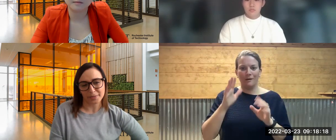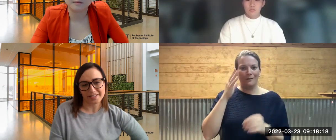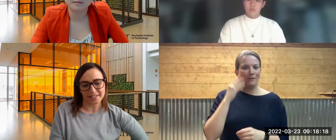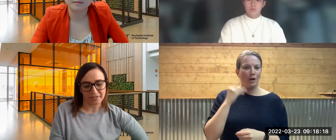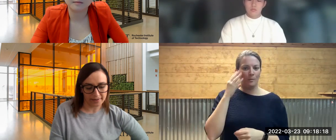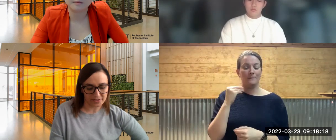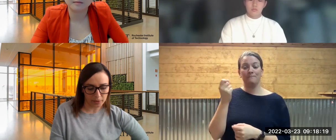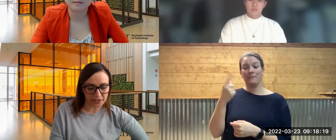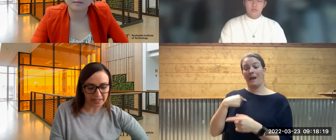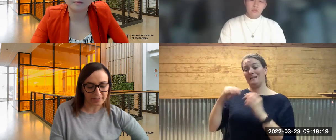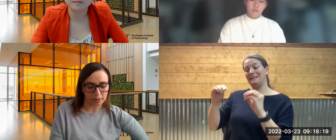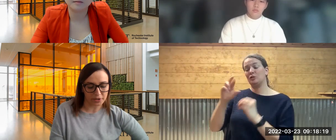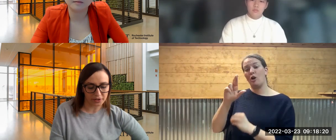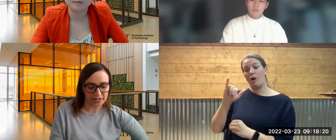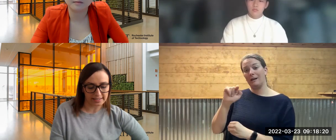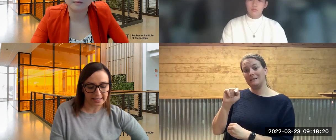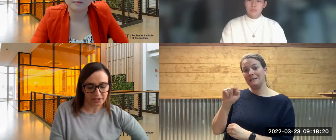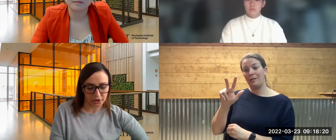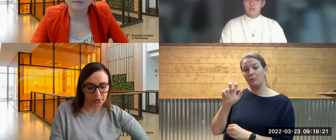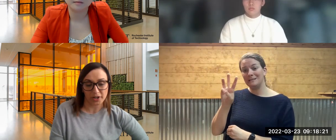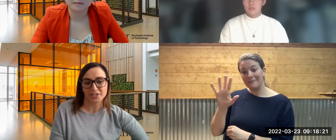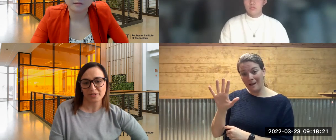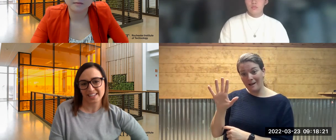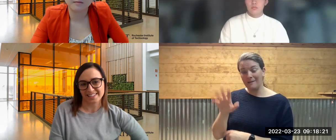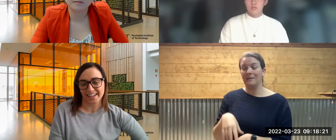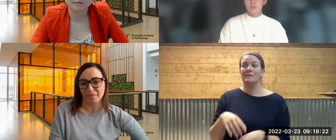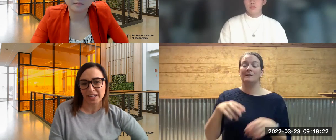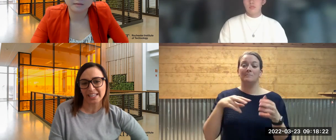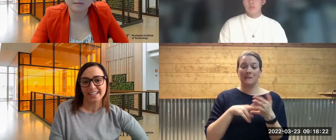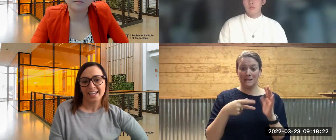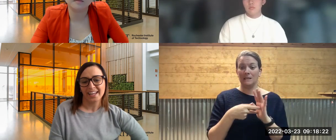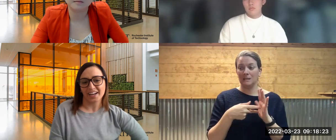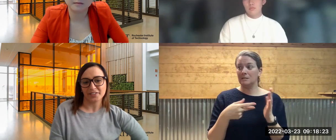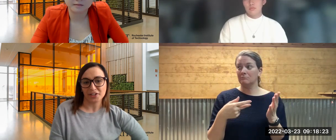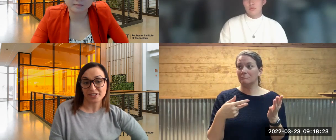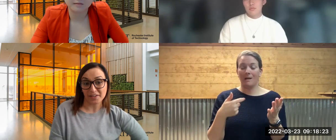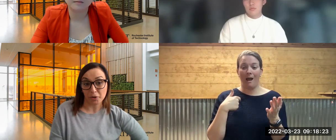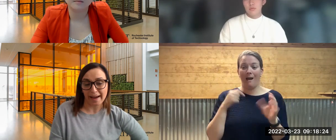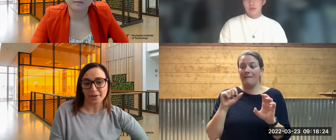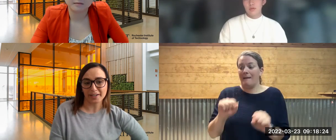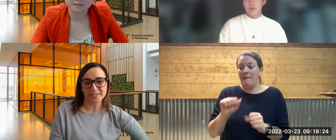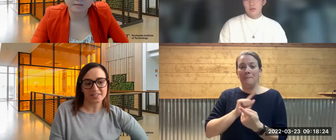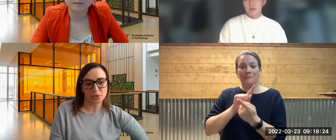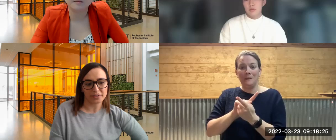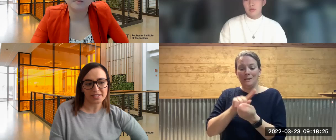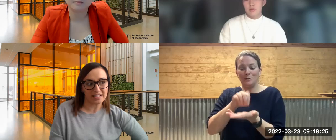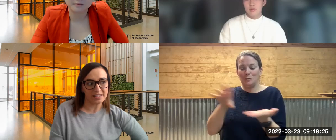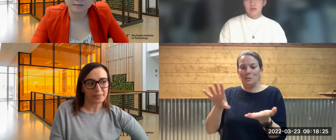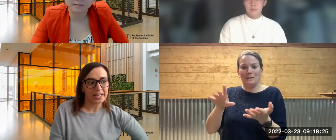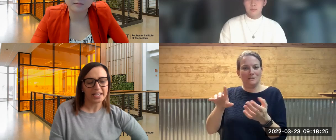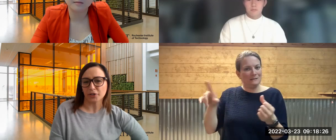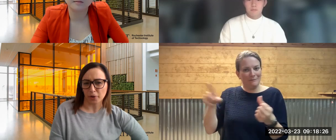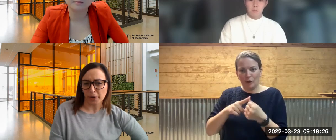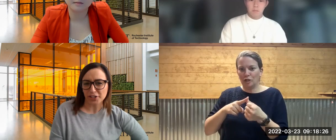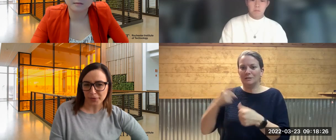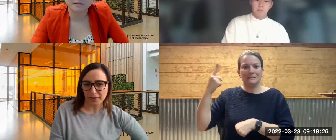365. so I really have an opportunity to get to know our students as they come in, kind of understand their backgrounds and sort of see even Croatia through their eyes.